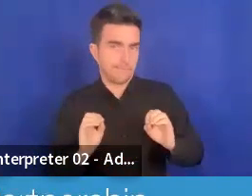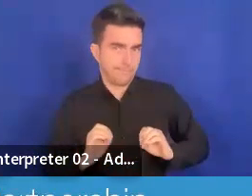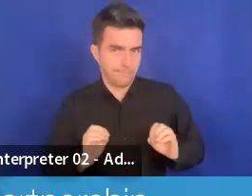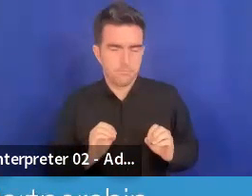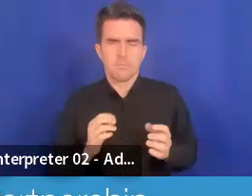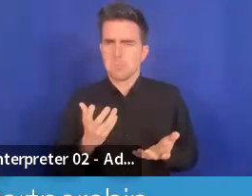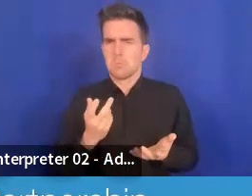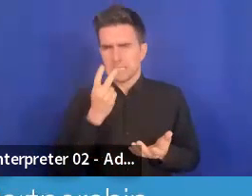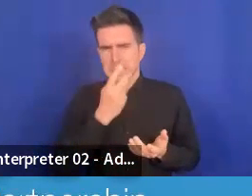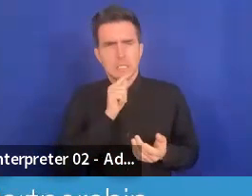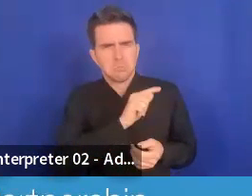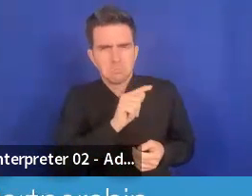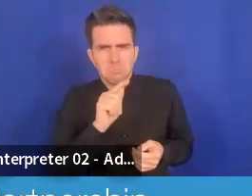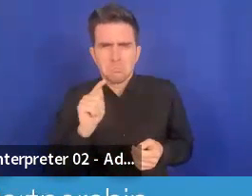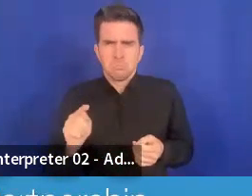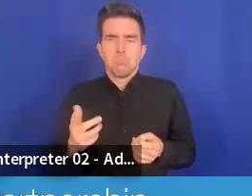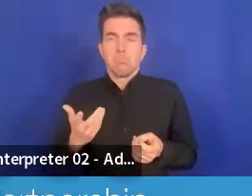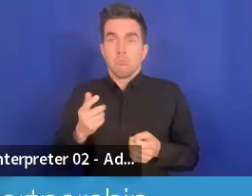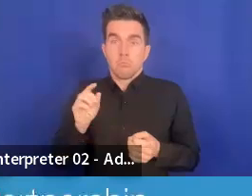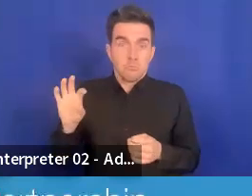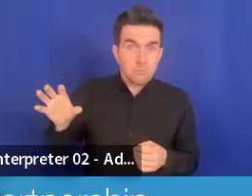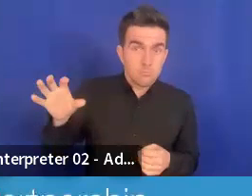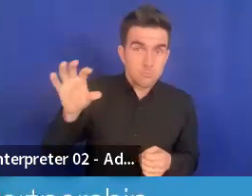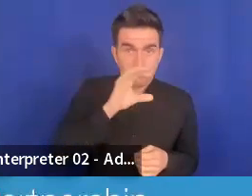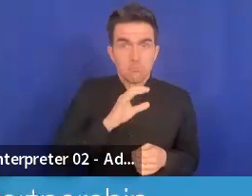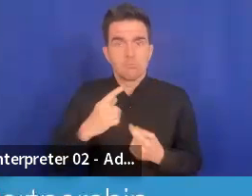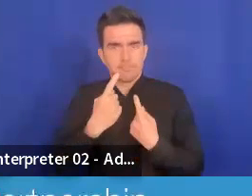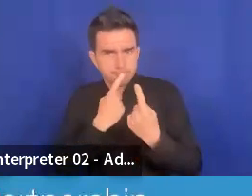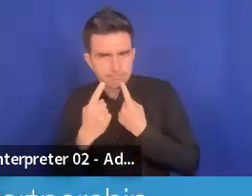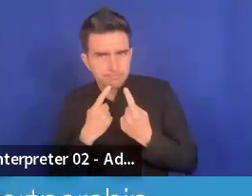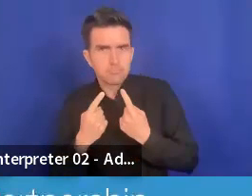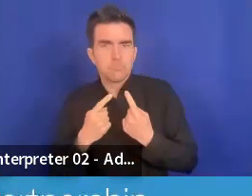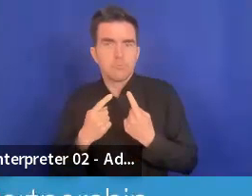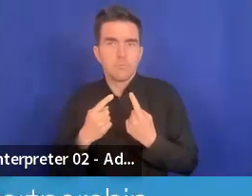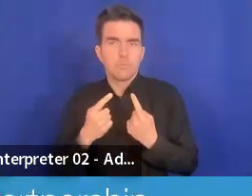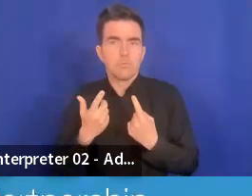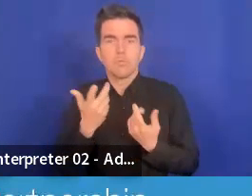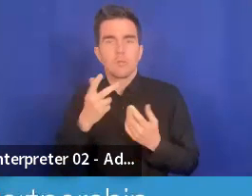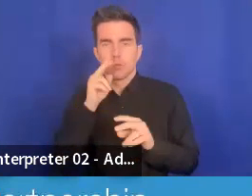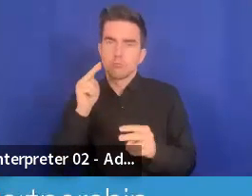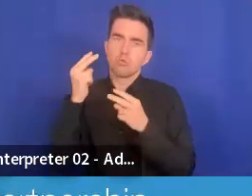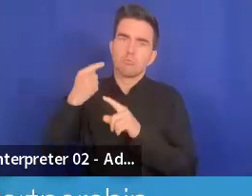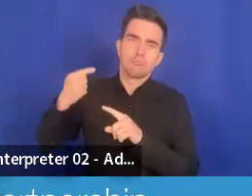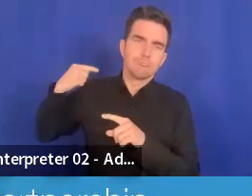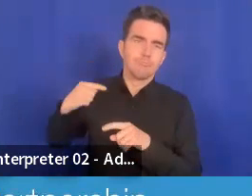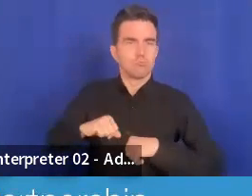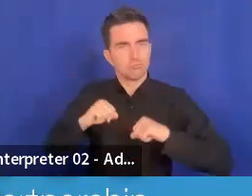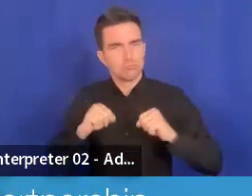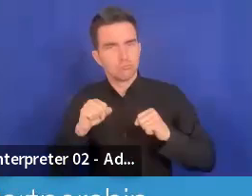and to begin a draft based on language that has already been agreed to and voted on by other member states.